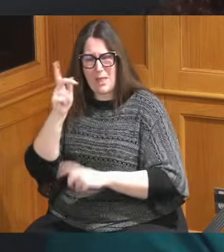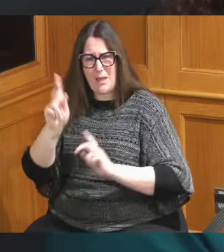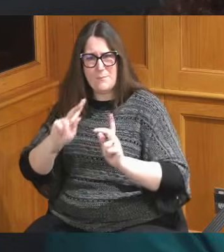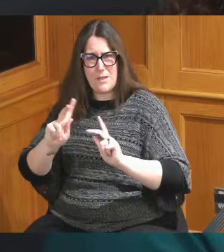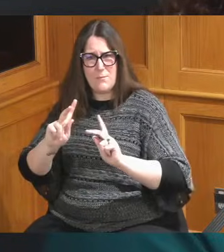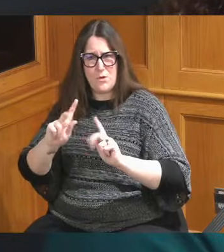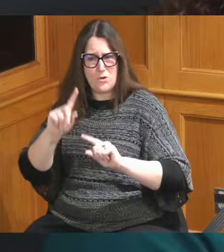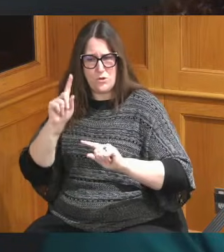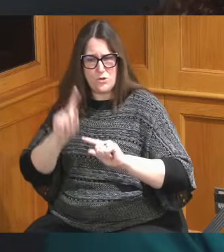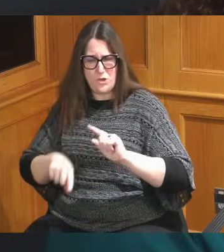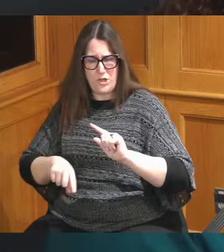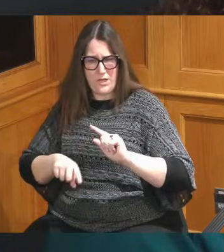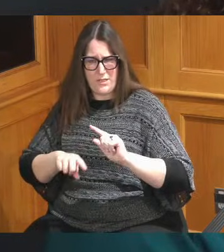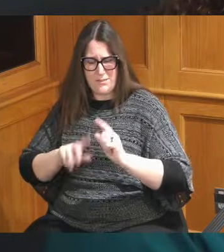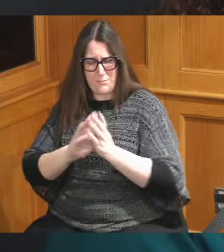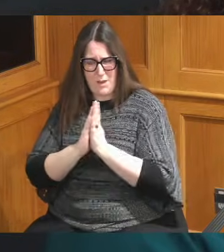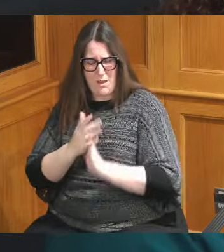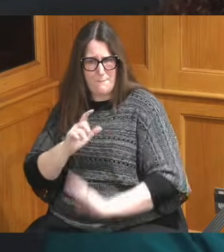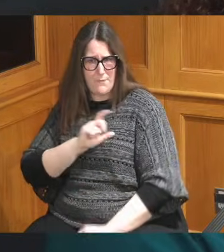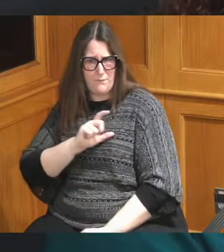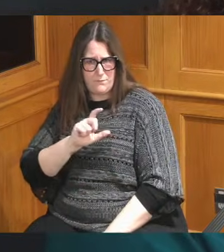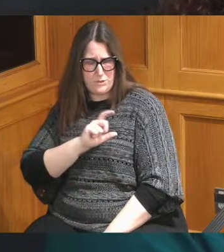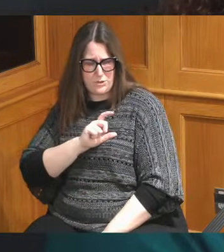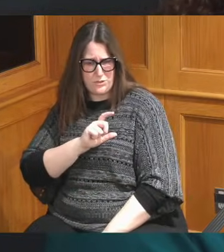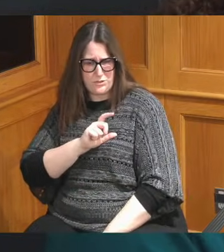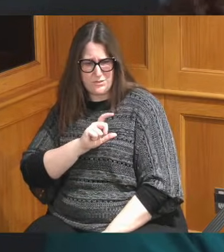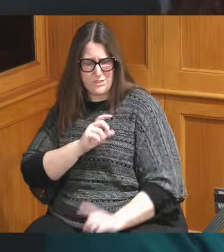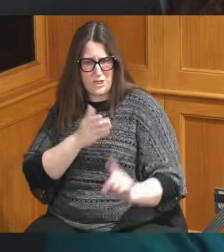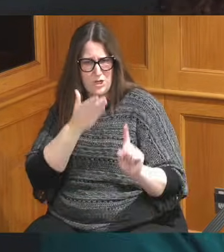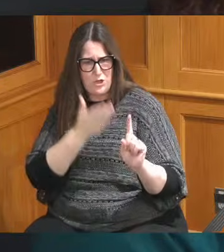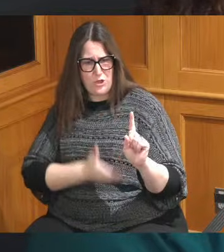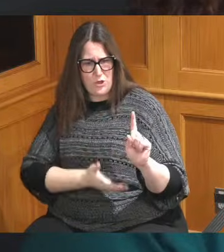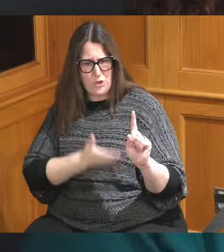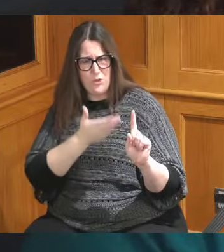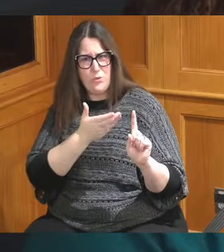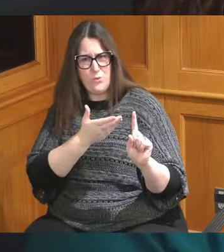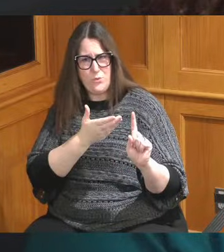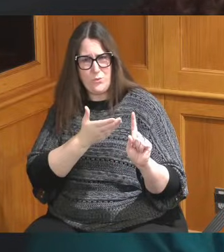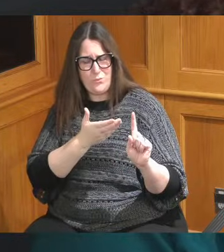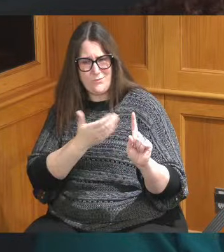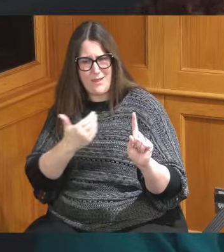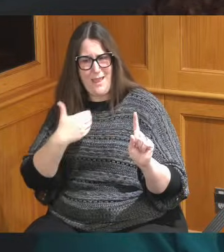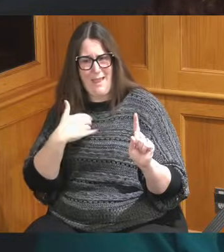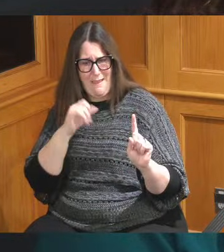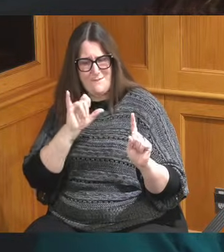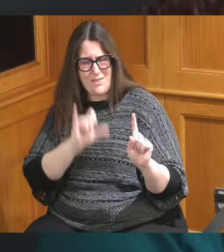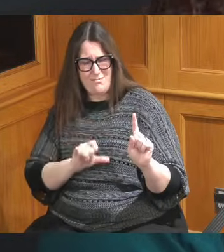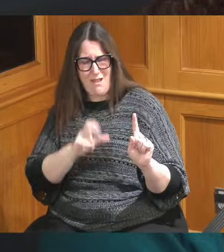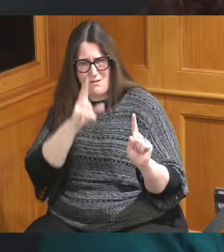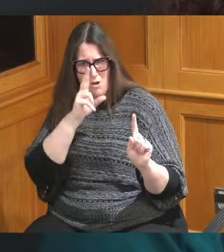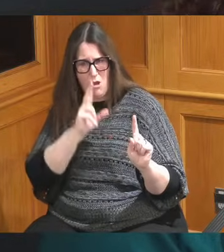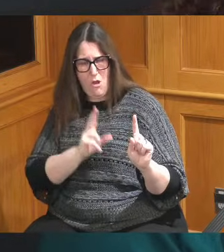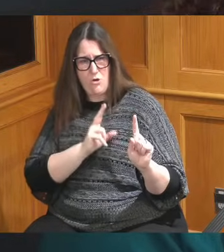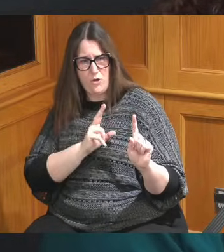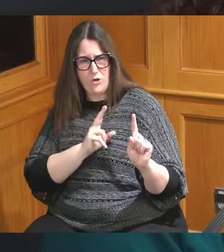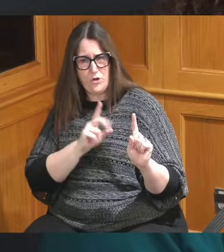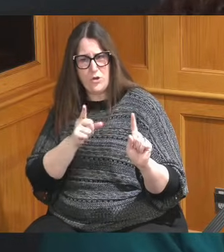officers and you are carrying the legacy of those who broke that barrier to allow someone